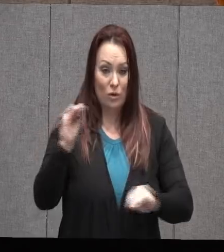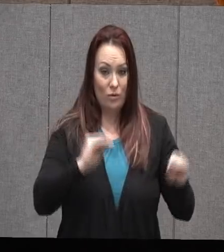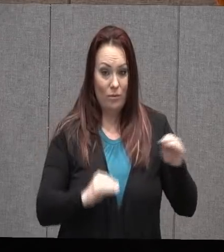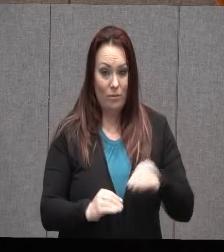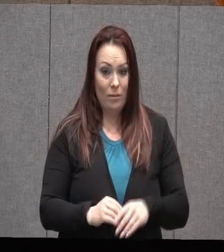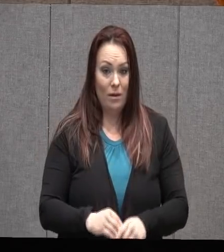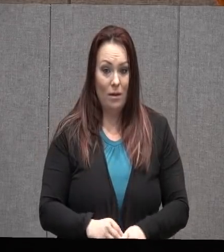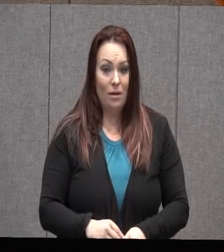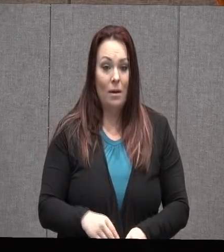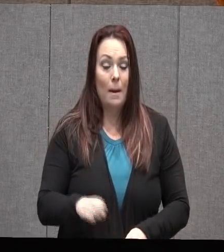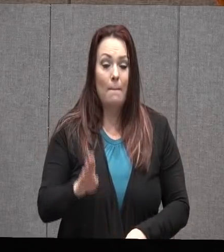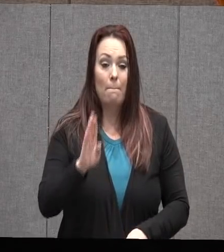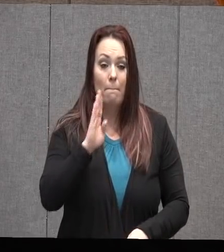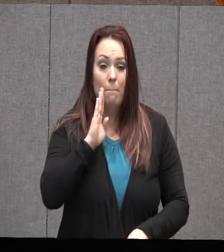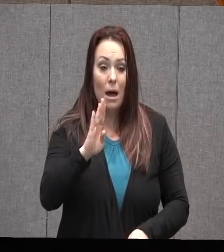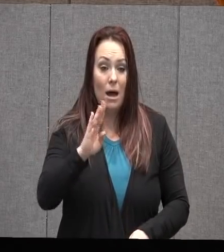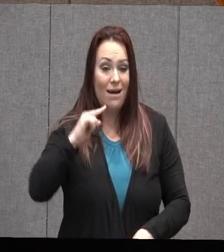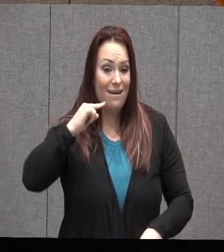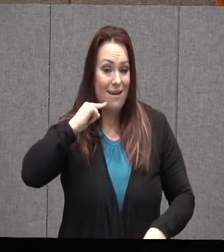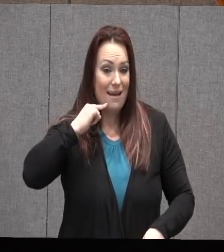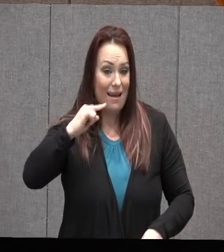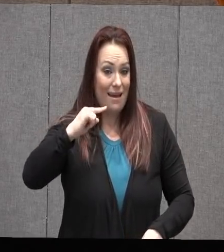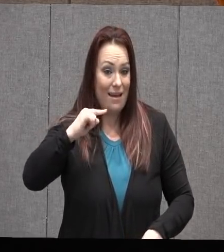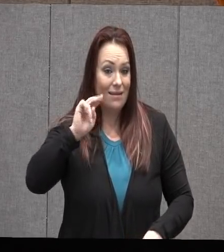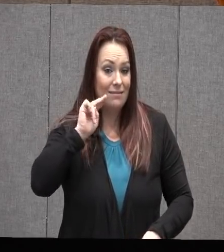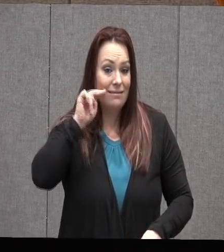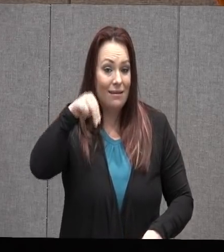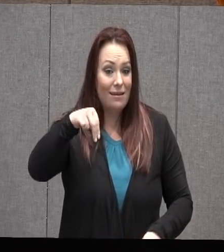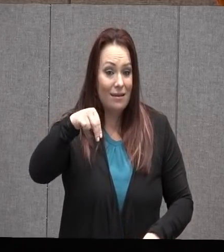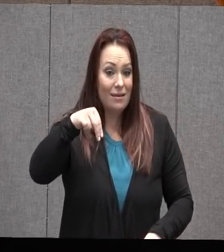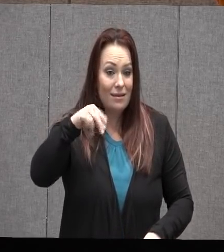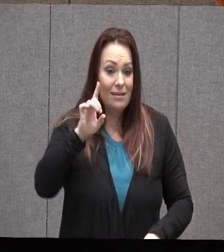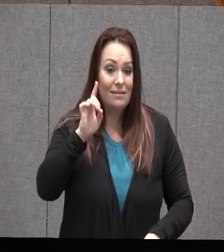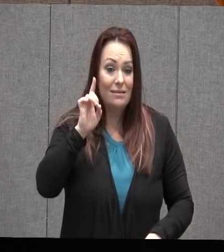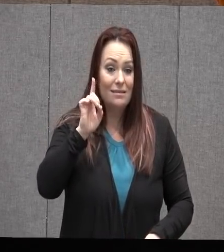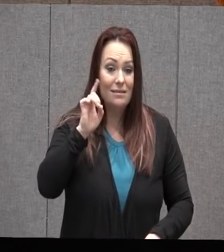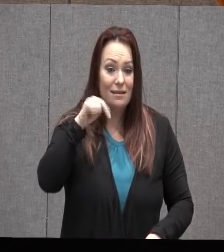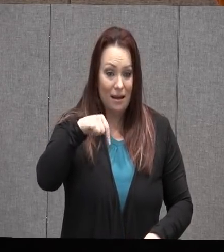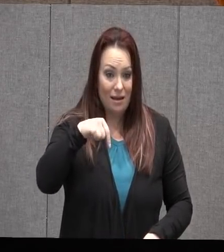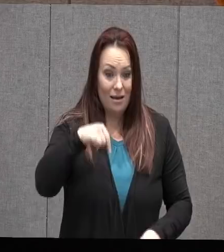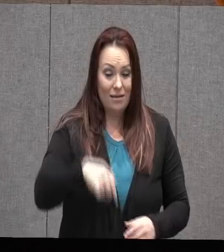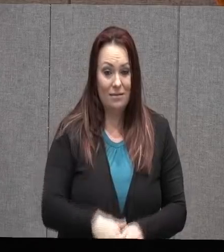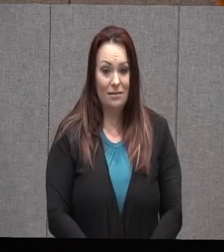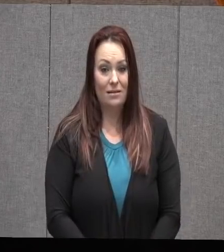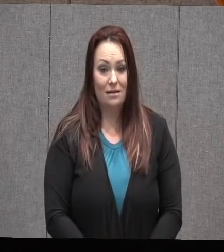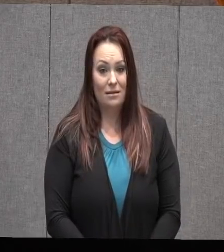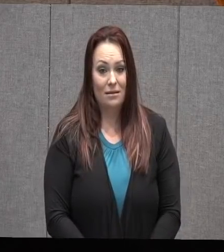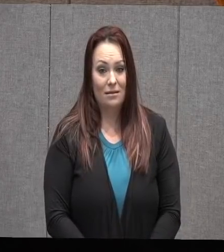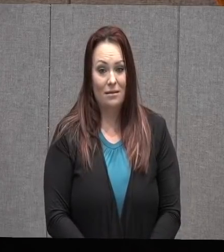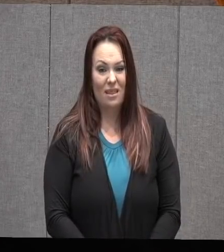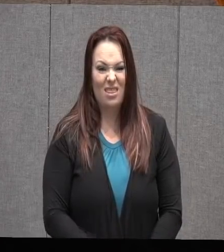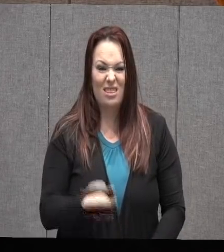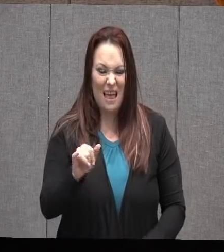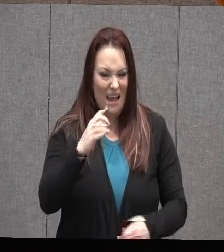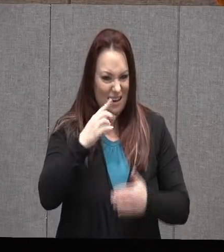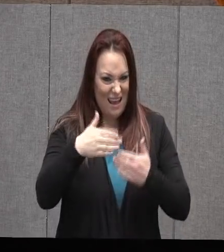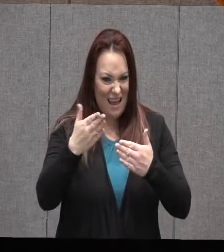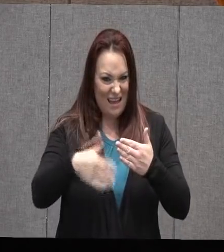Buh, ah, nd. Hmm, that ending sound was a little bit tricky